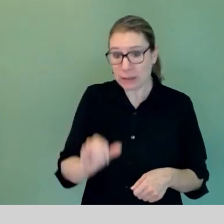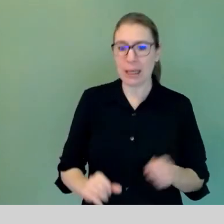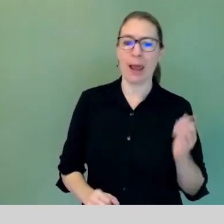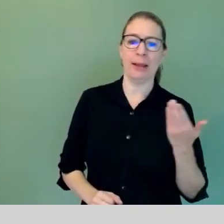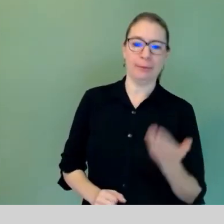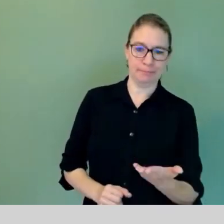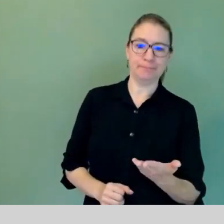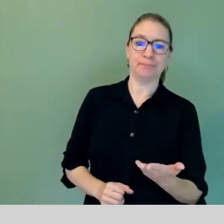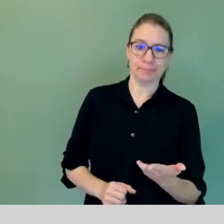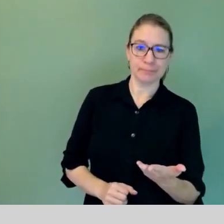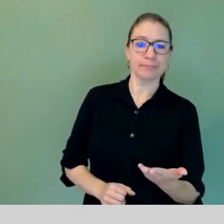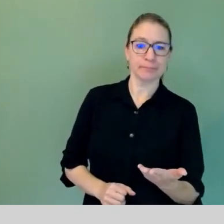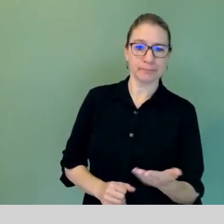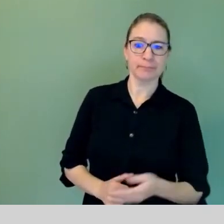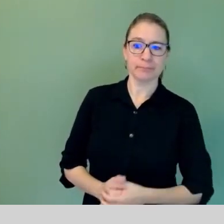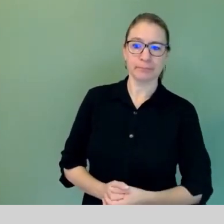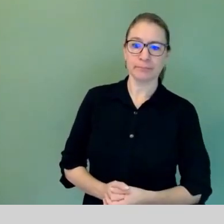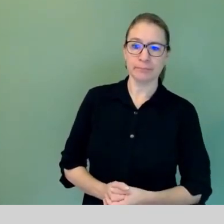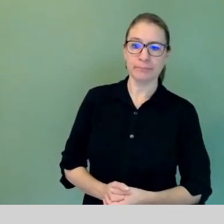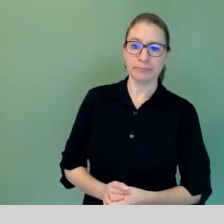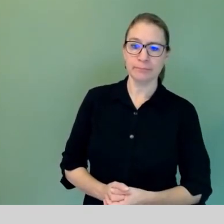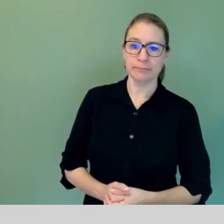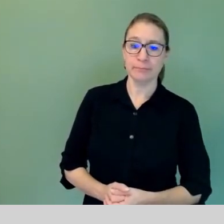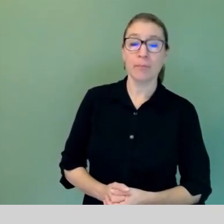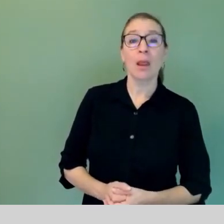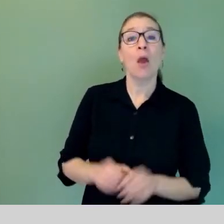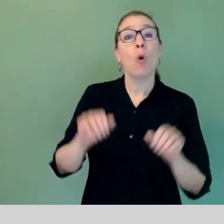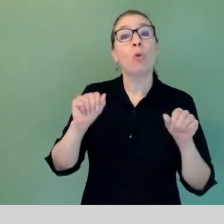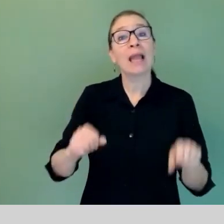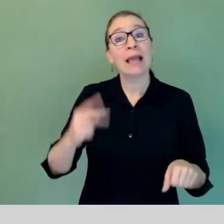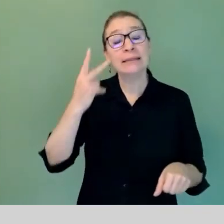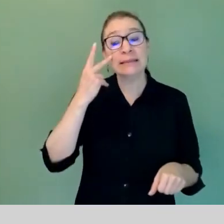how the features impact the model, this experimentation was performed,